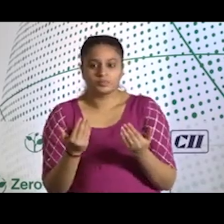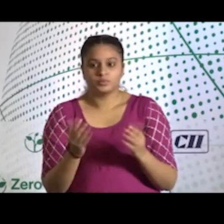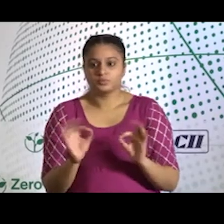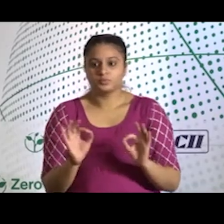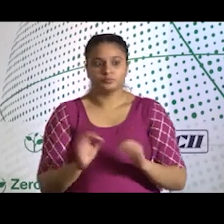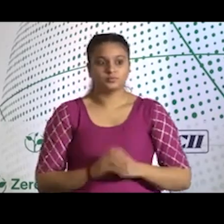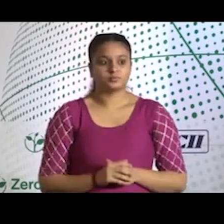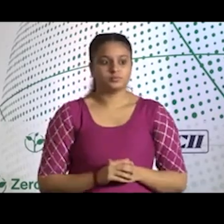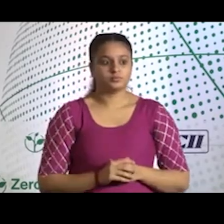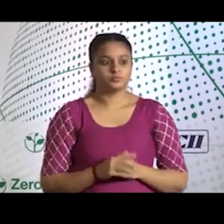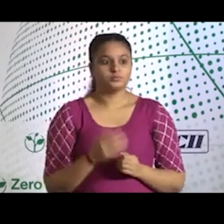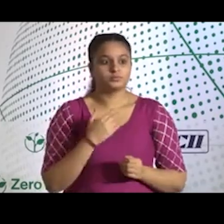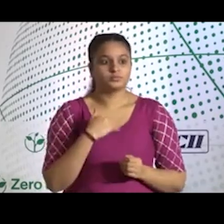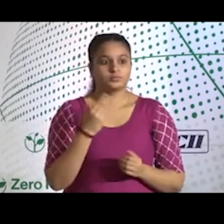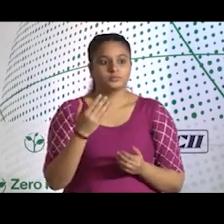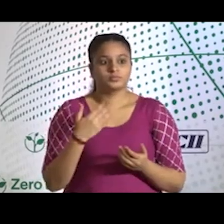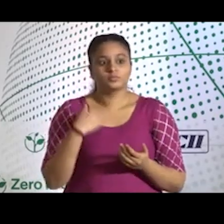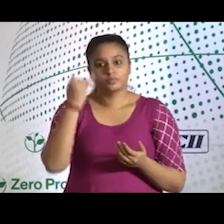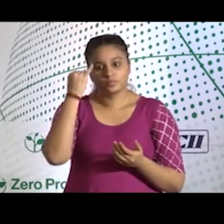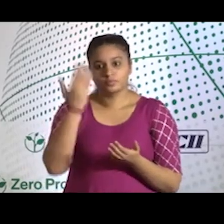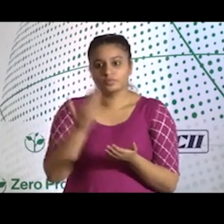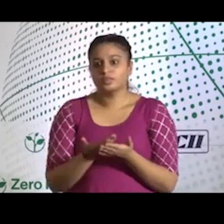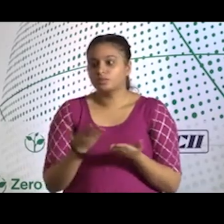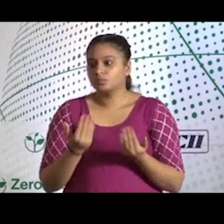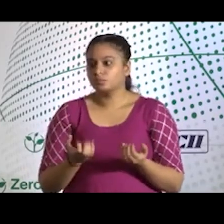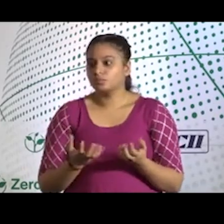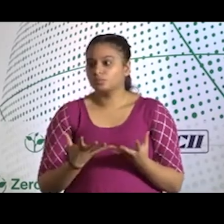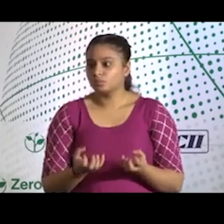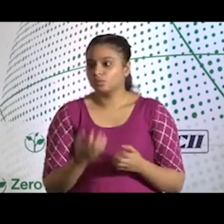That's that's what I want you to address. Well, thank you.